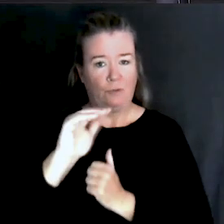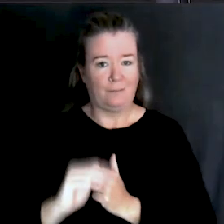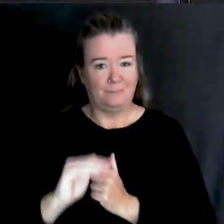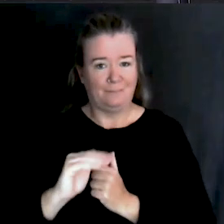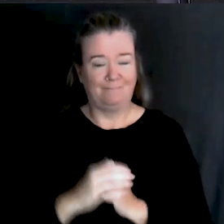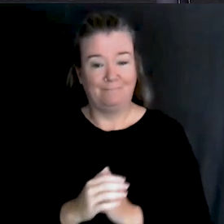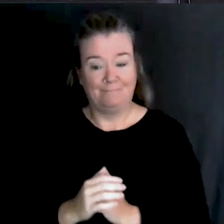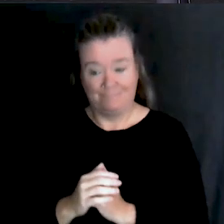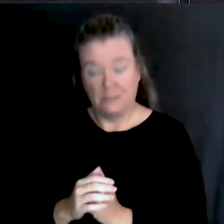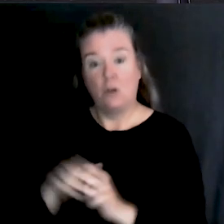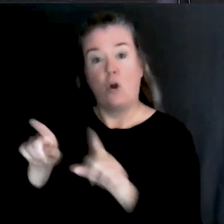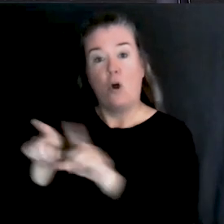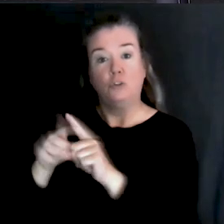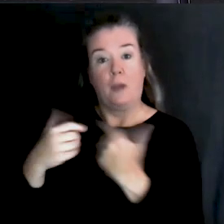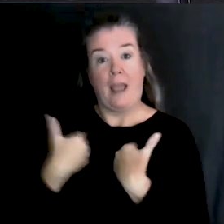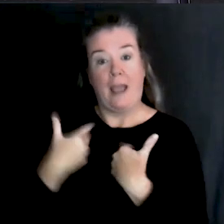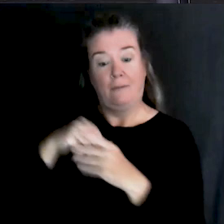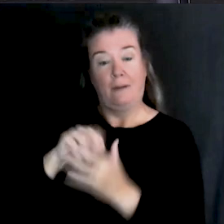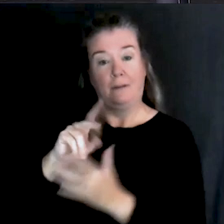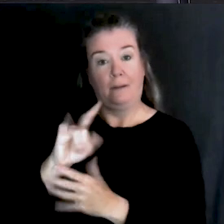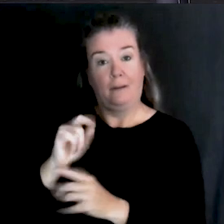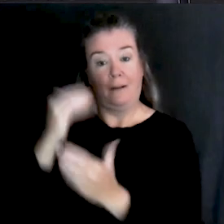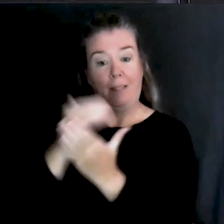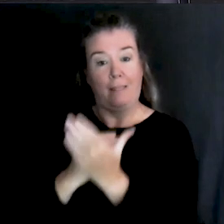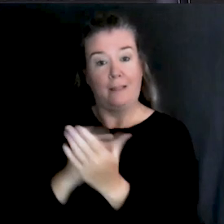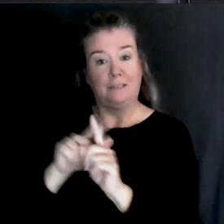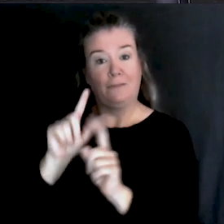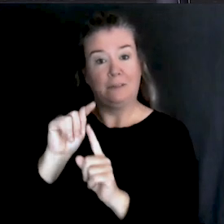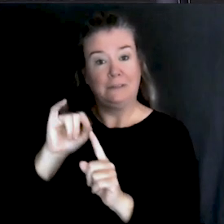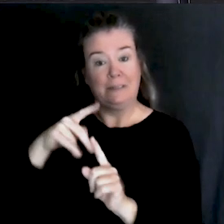AMANDA SCHNEIDER >> Also included in the kit is a list of tips for reading other books with your